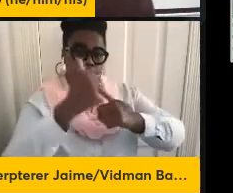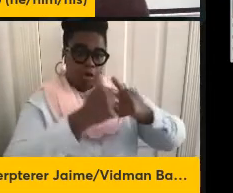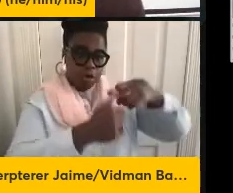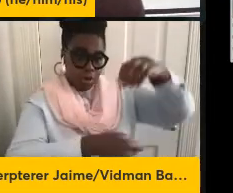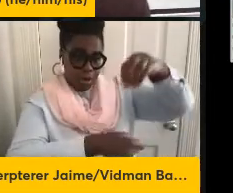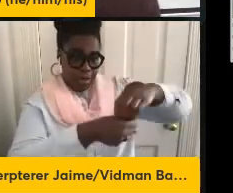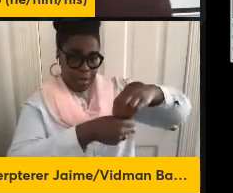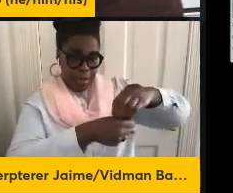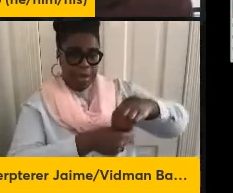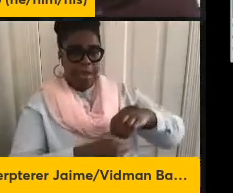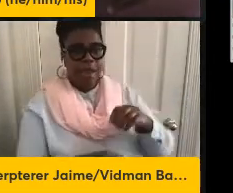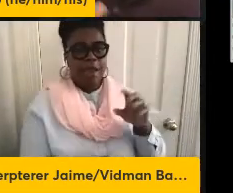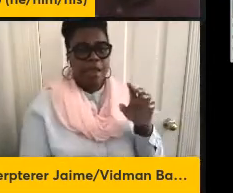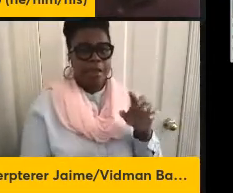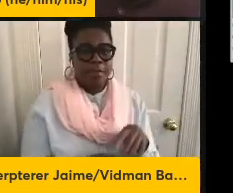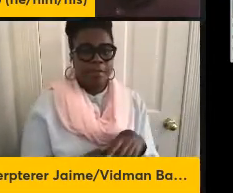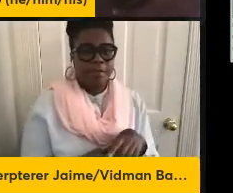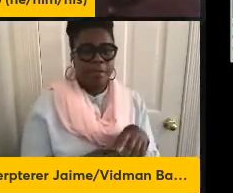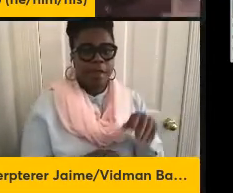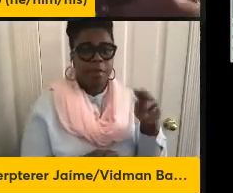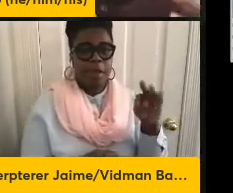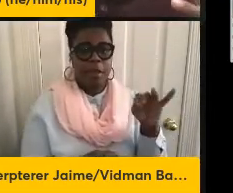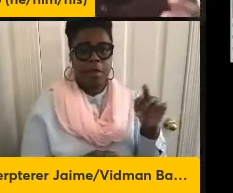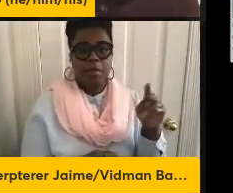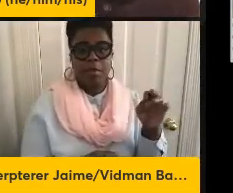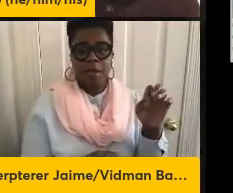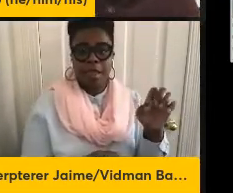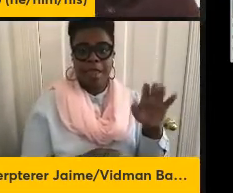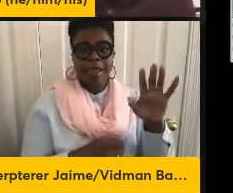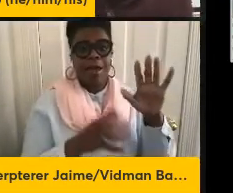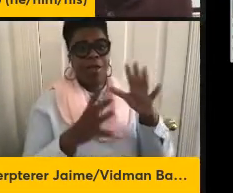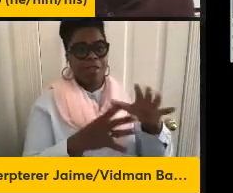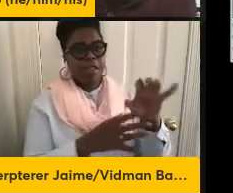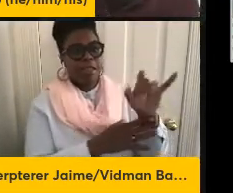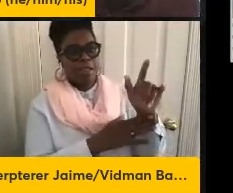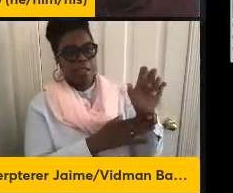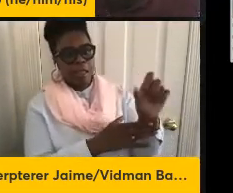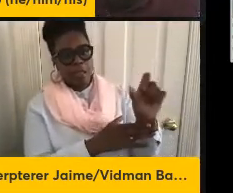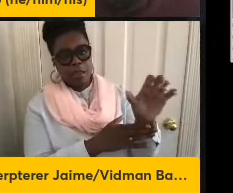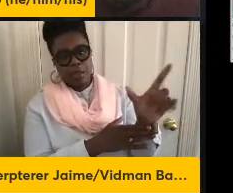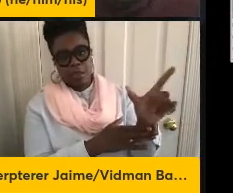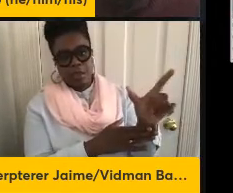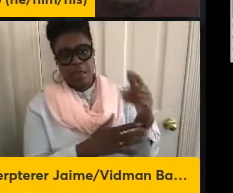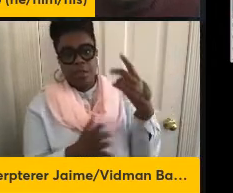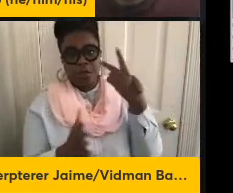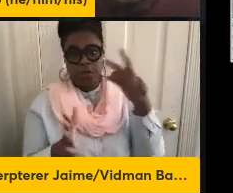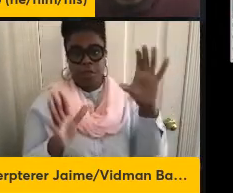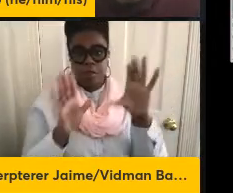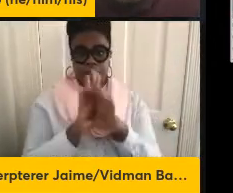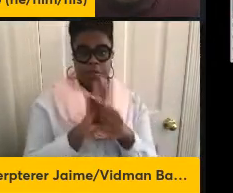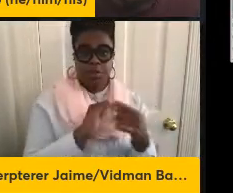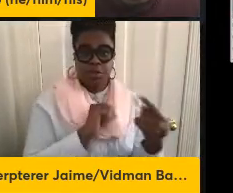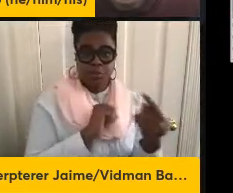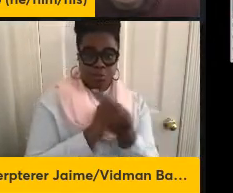microglia microglia again, and these ramified cells as you can appreciate from this image, and wild type mice a wild type